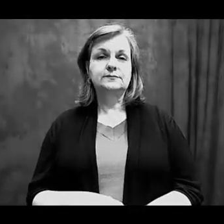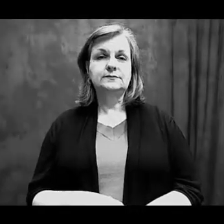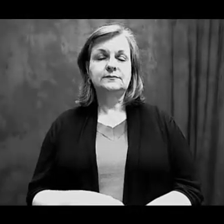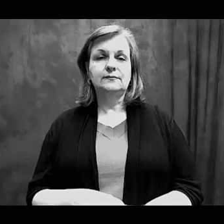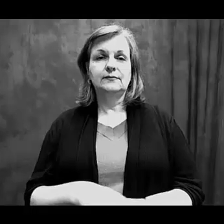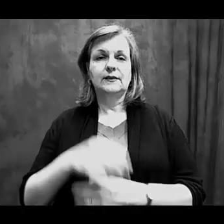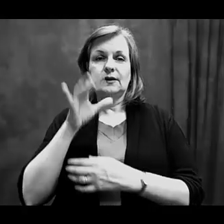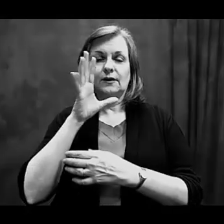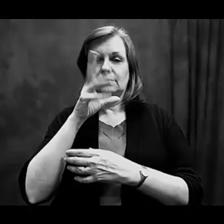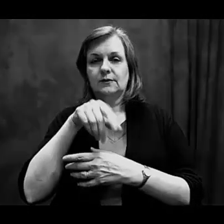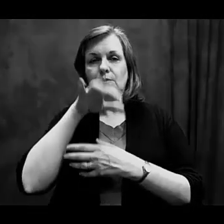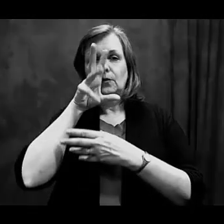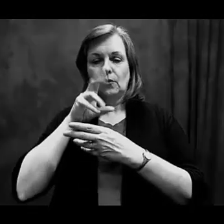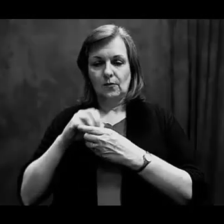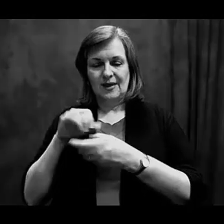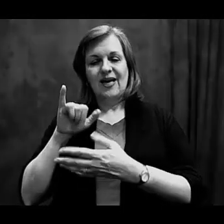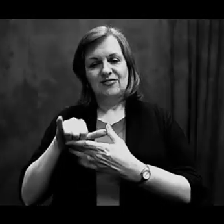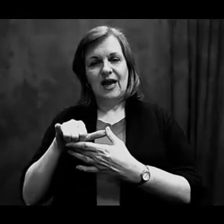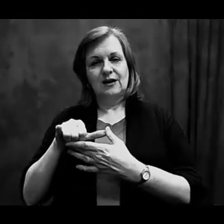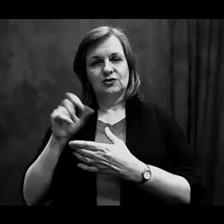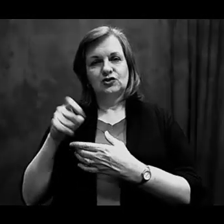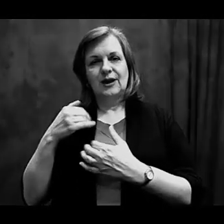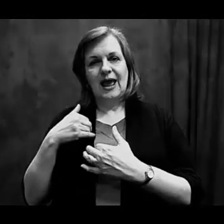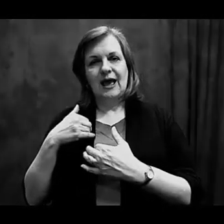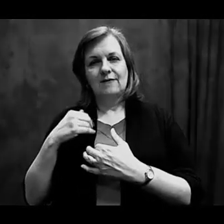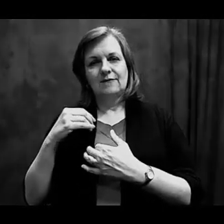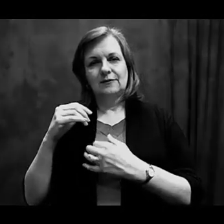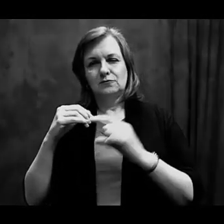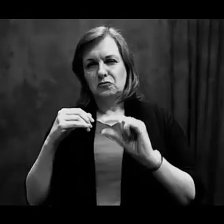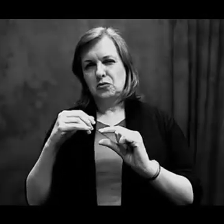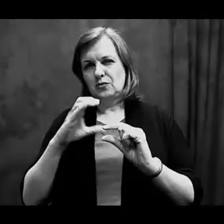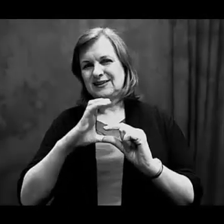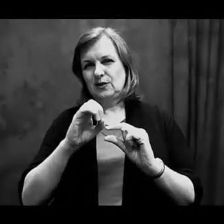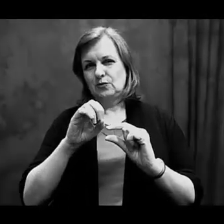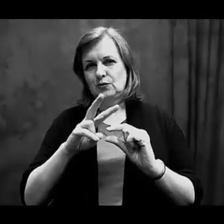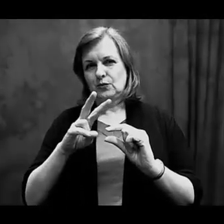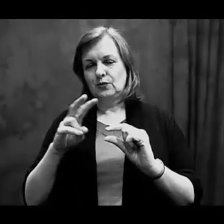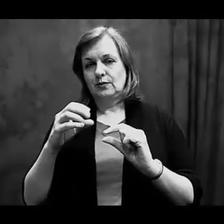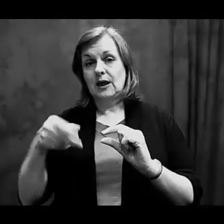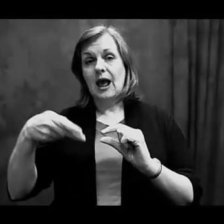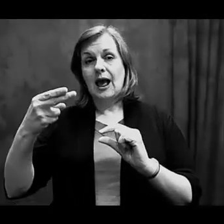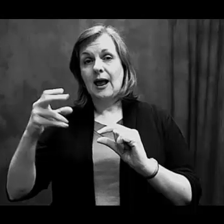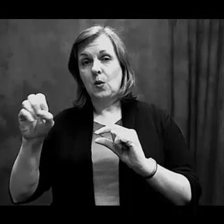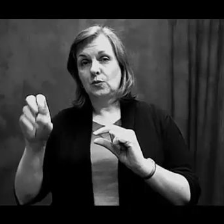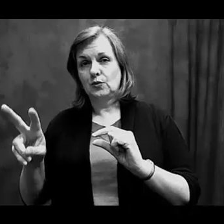this is from the environment